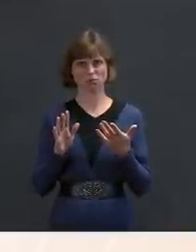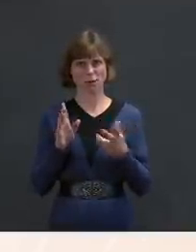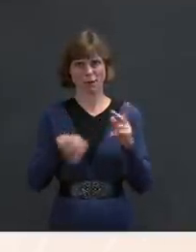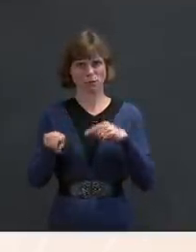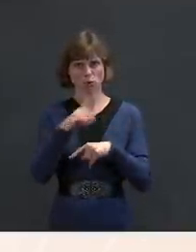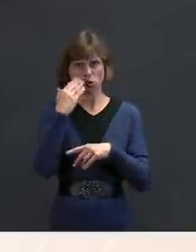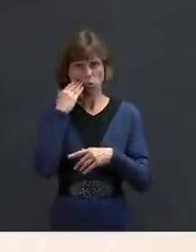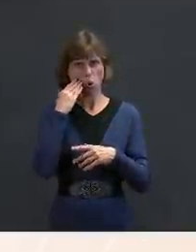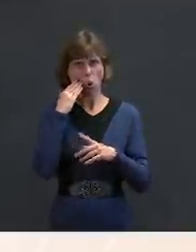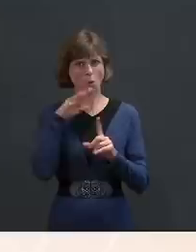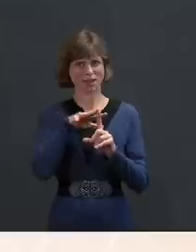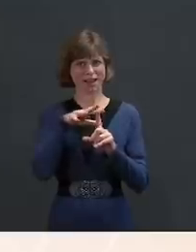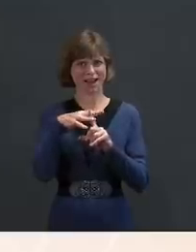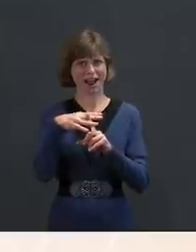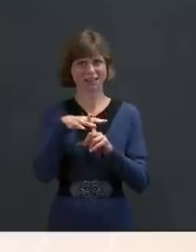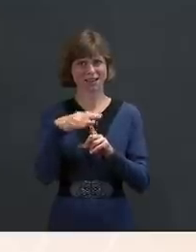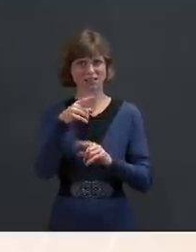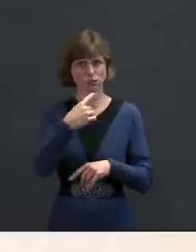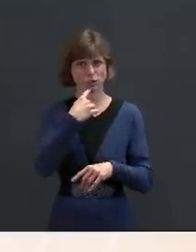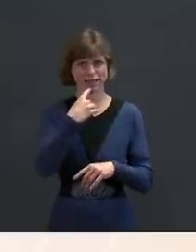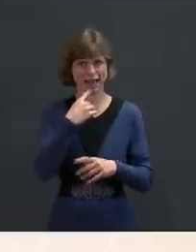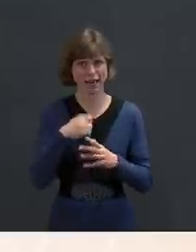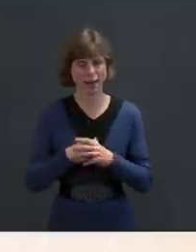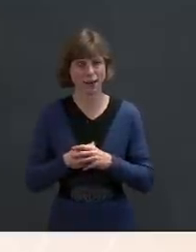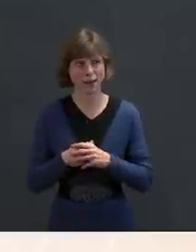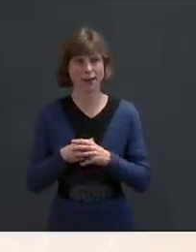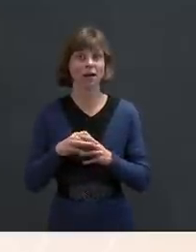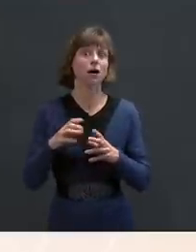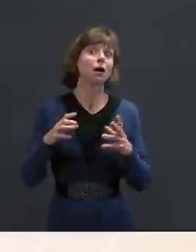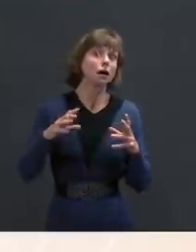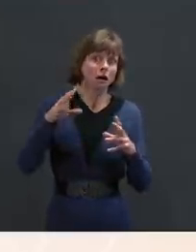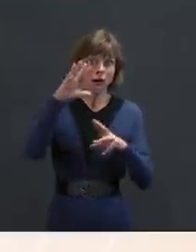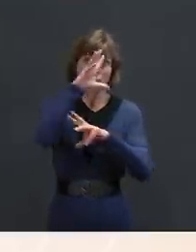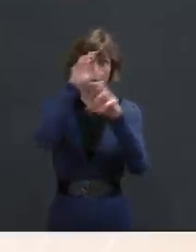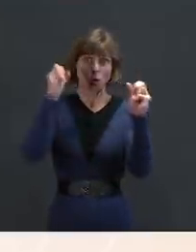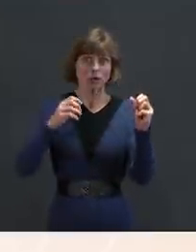of what you're referring to -- the President believes that workers should have the right to organize.